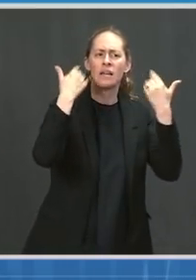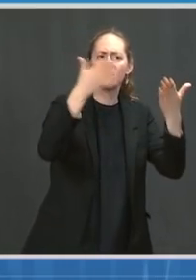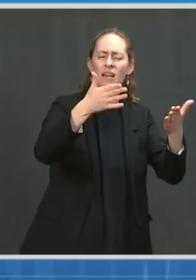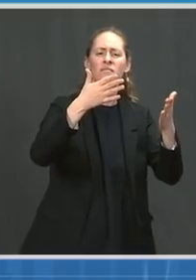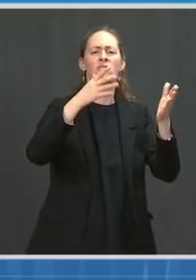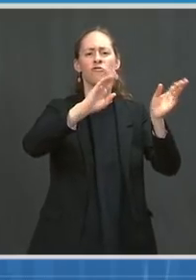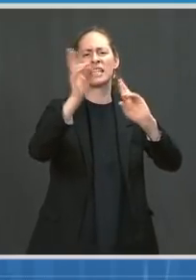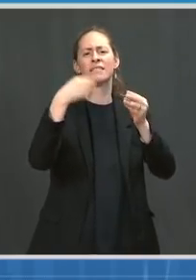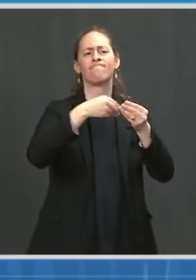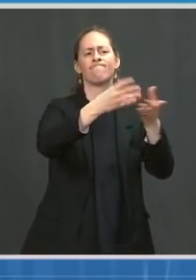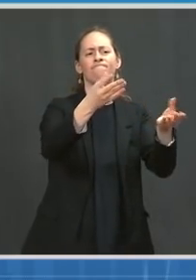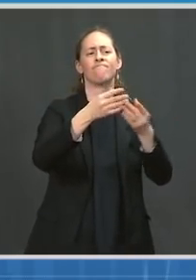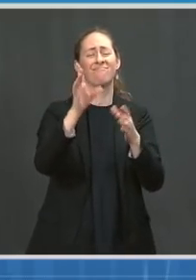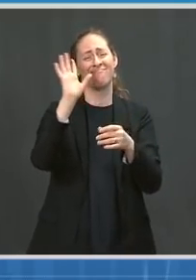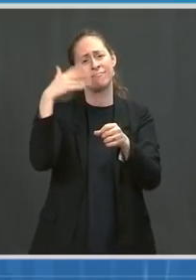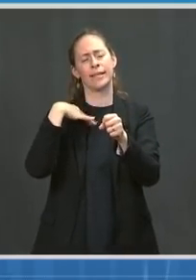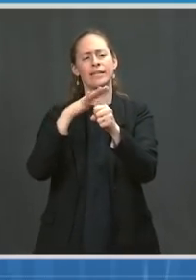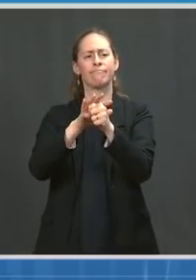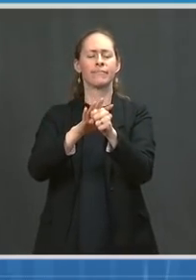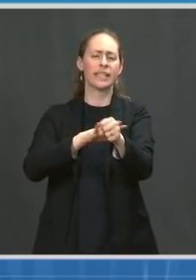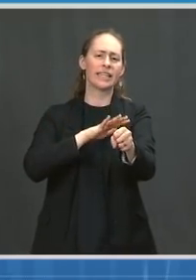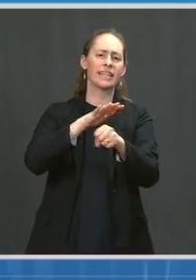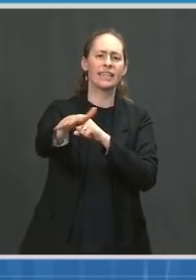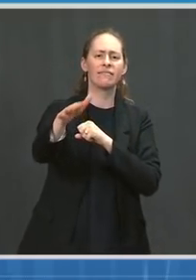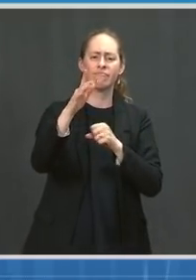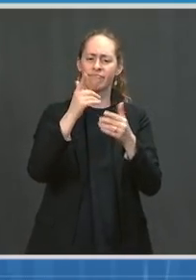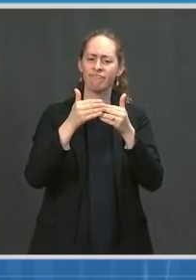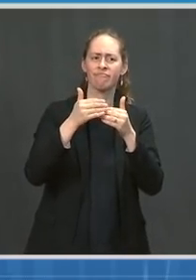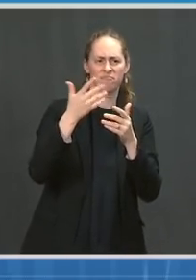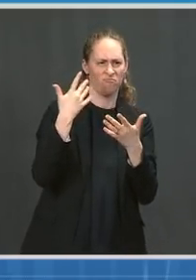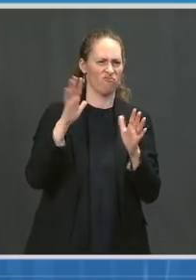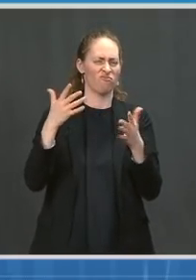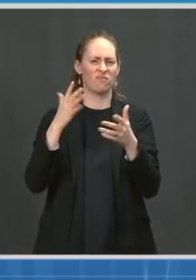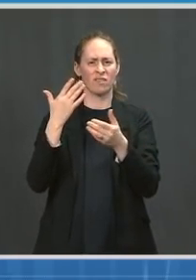For the last three weeks, we've distributed or made available